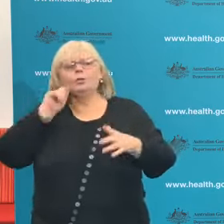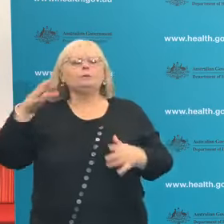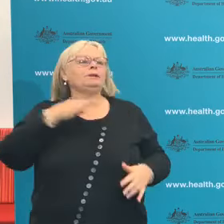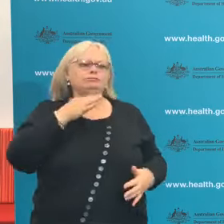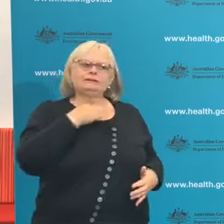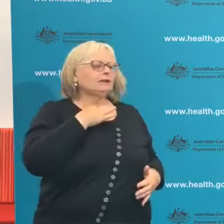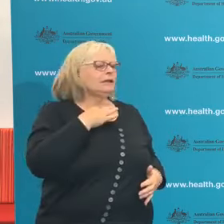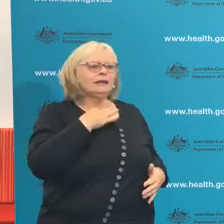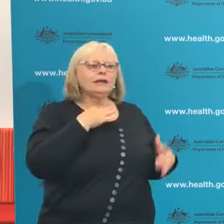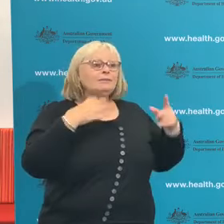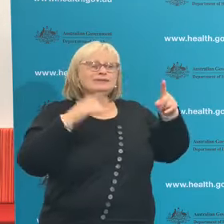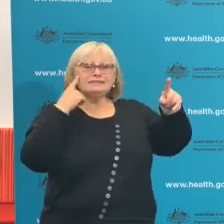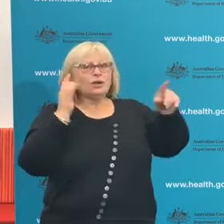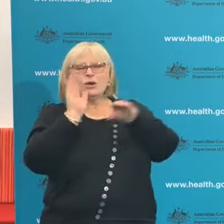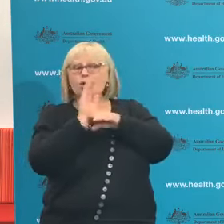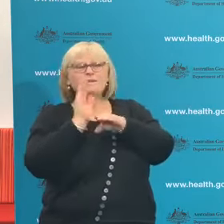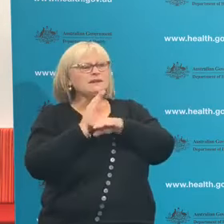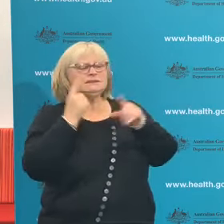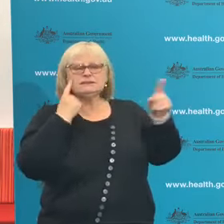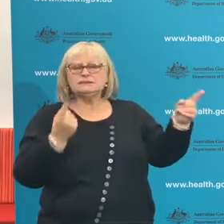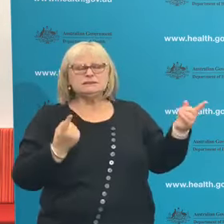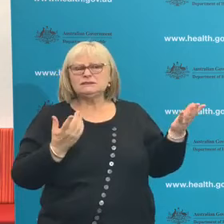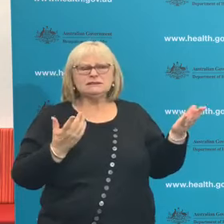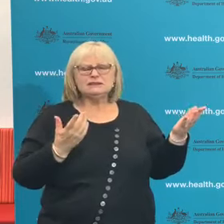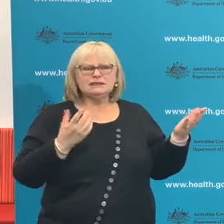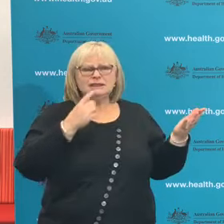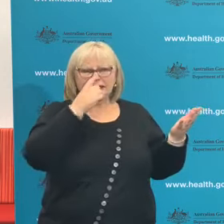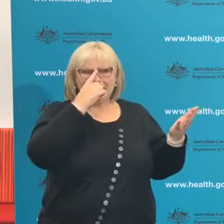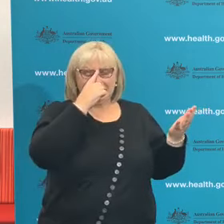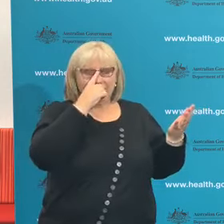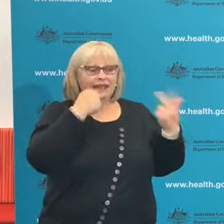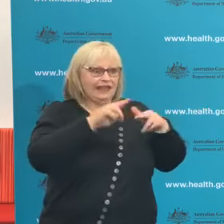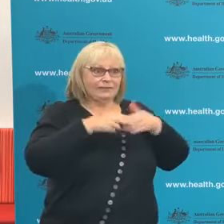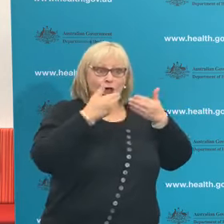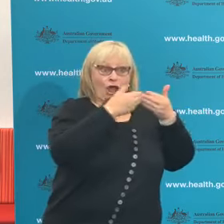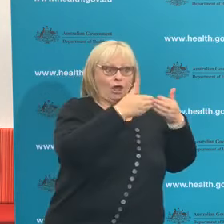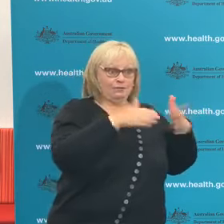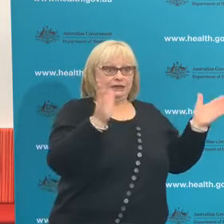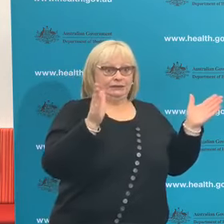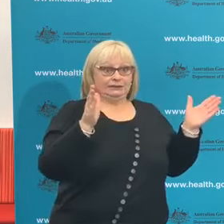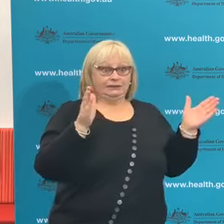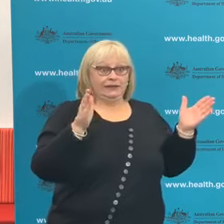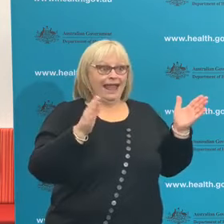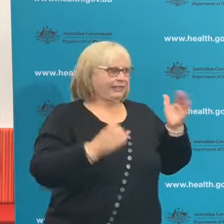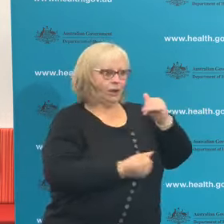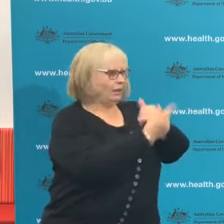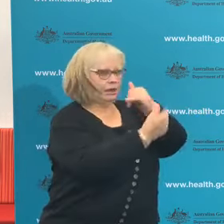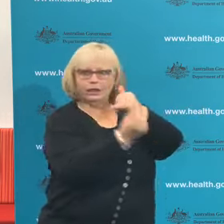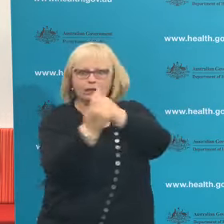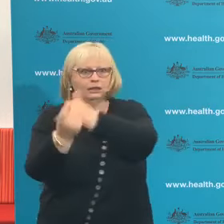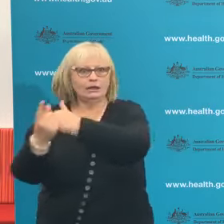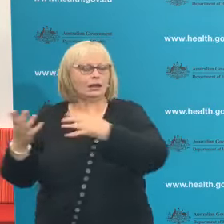happened in other countries that suddenly had a problem that appeared that they didn't know about.